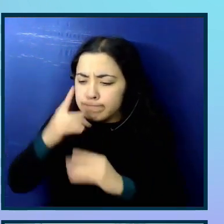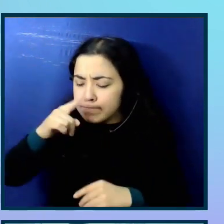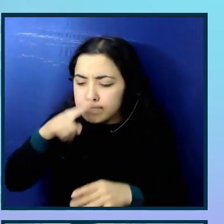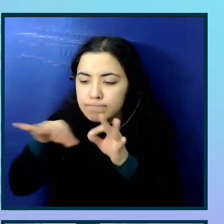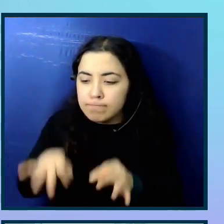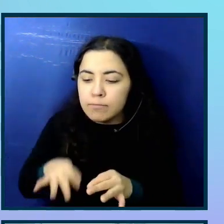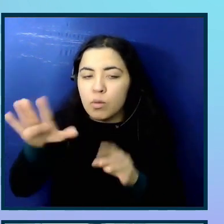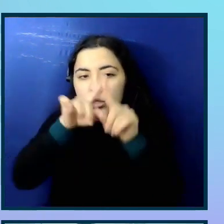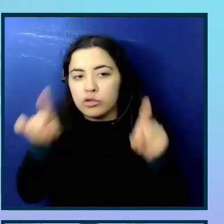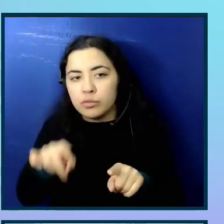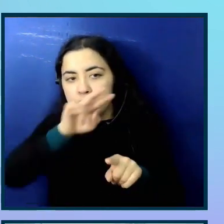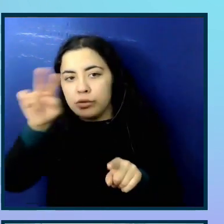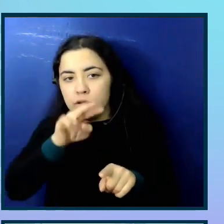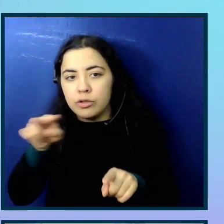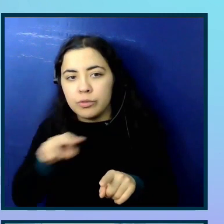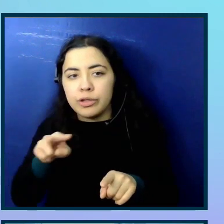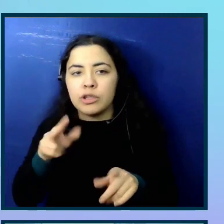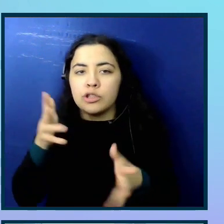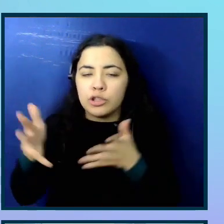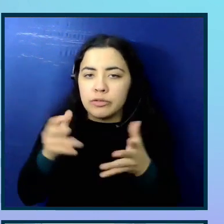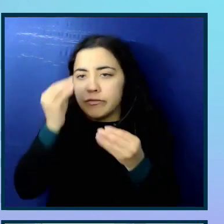and complete task. And I would sort of respond with the script.